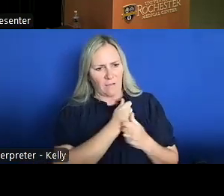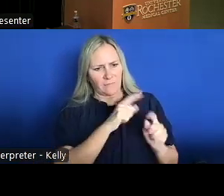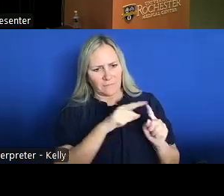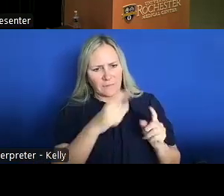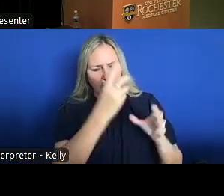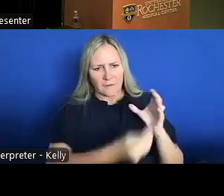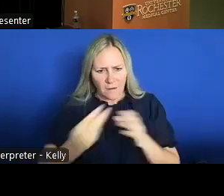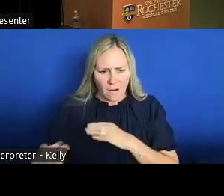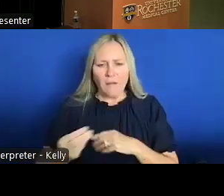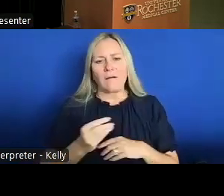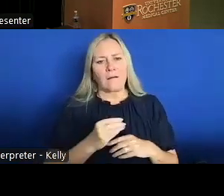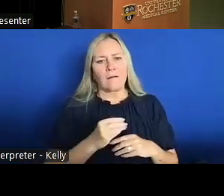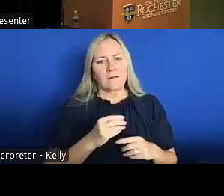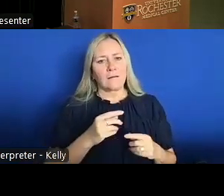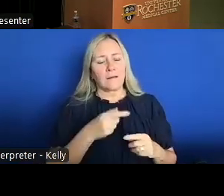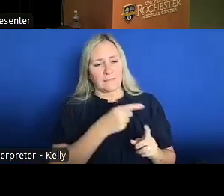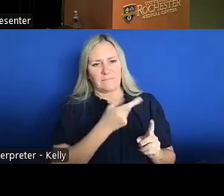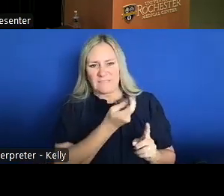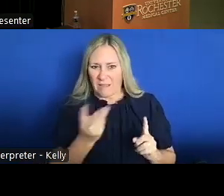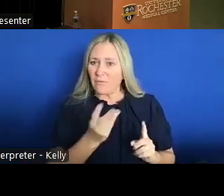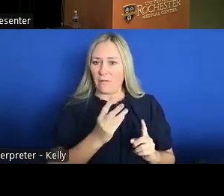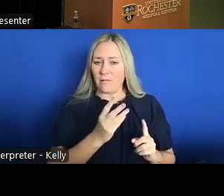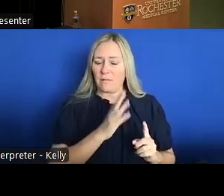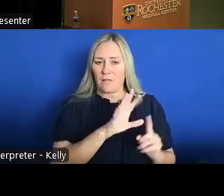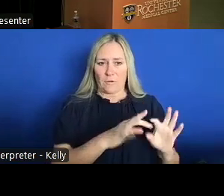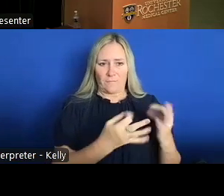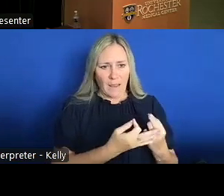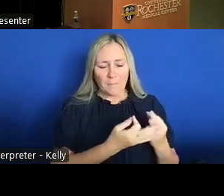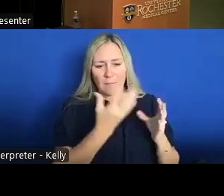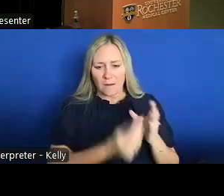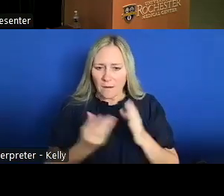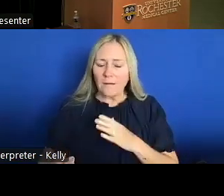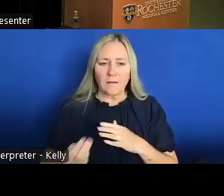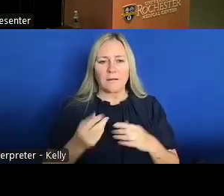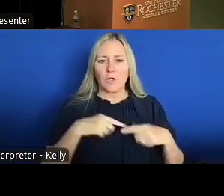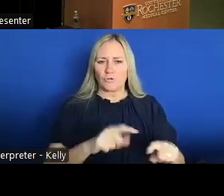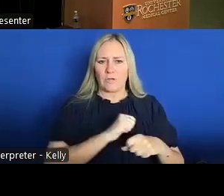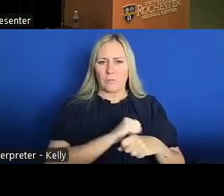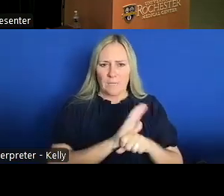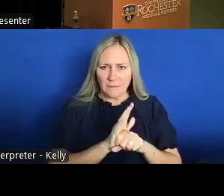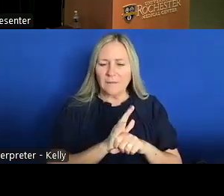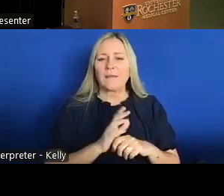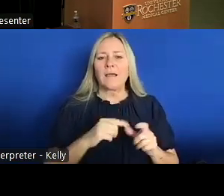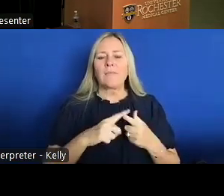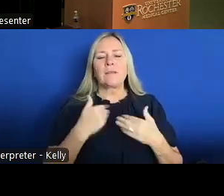and she had lost several loved ones in the covid pandemic having these home altars and the rituals